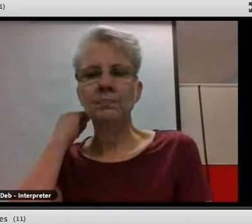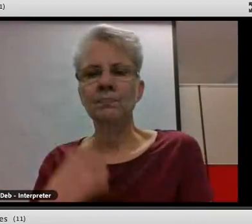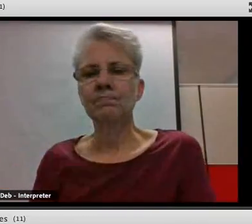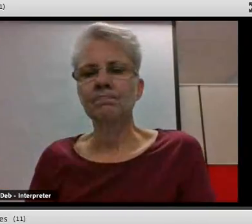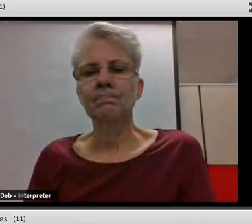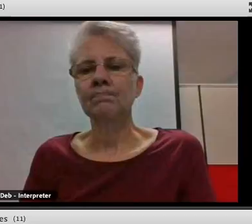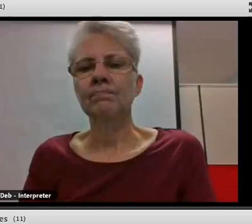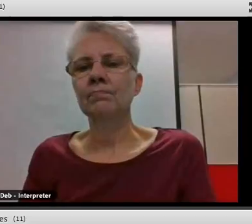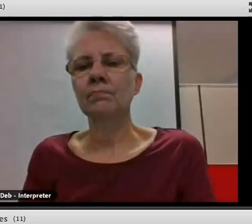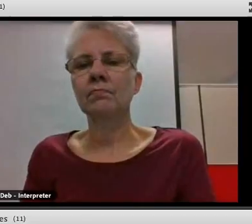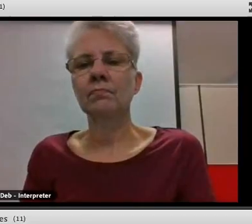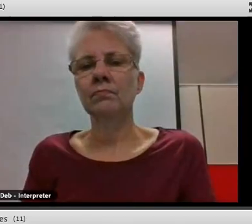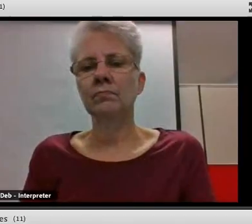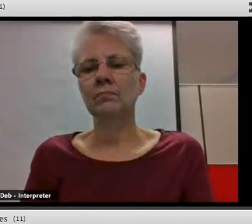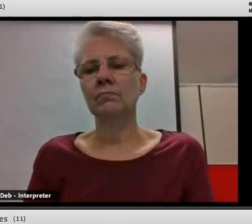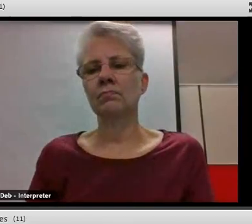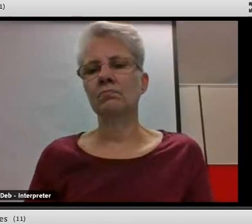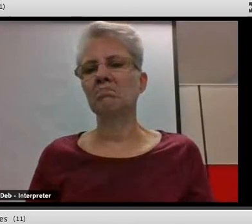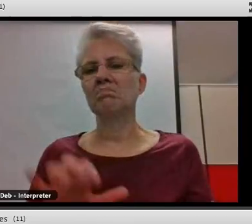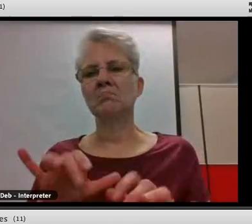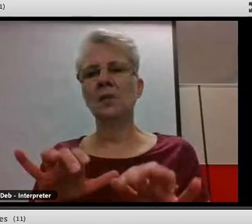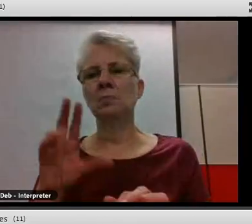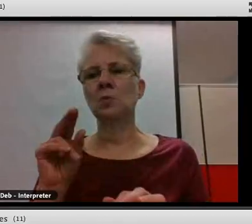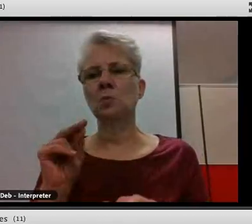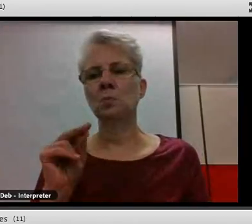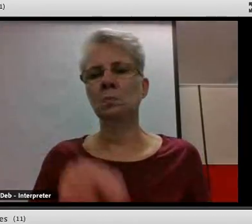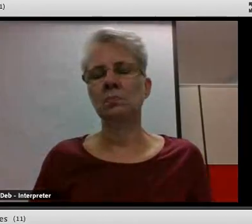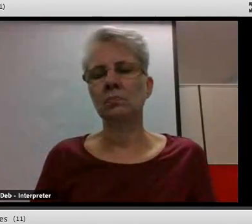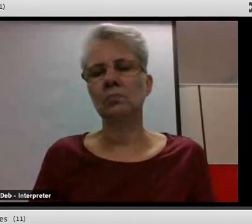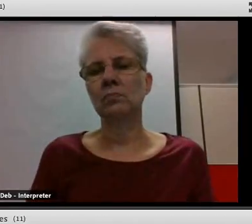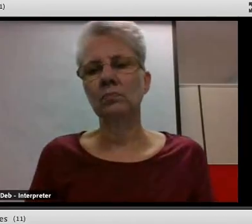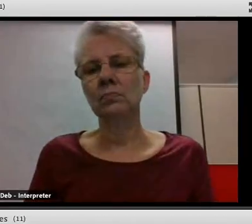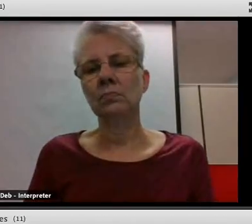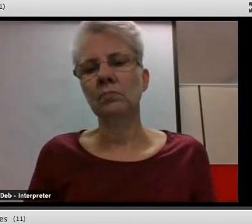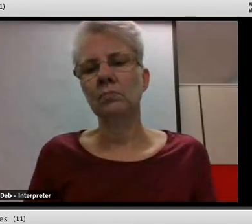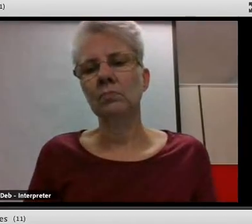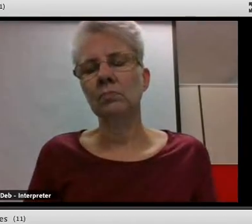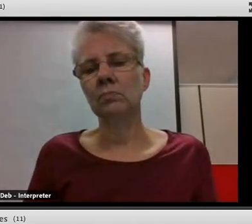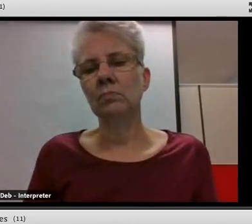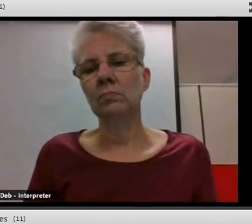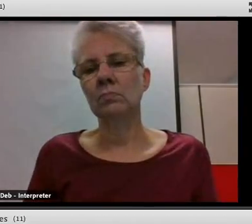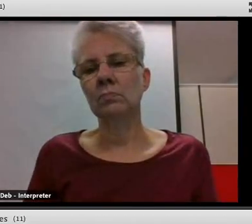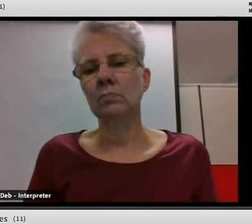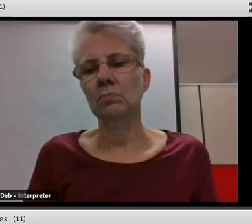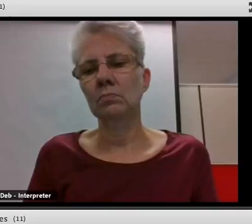Nowadays, too, people are very suspicious about clicking on anything because they're not sure what it is.